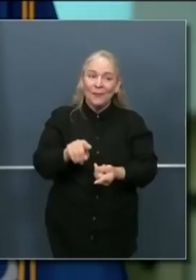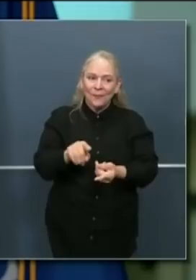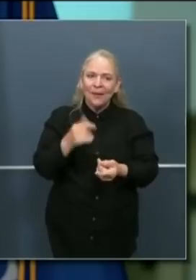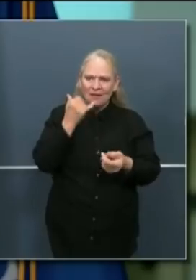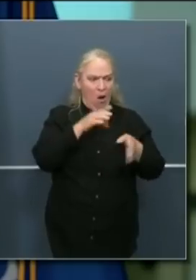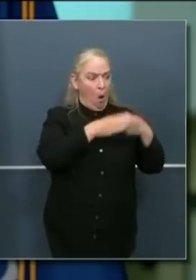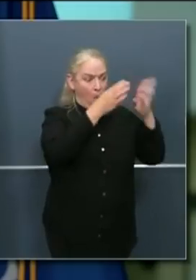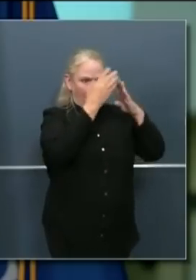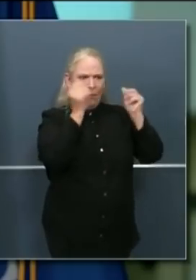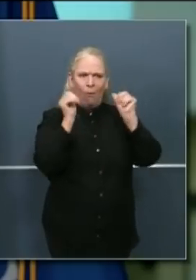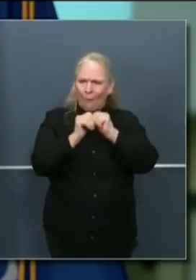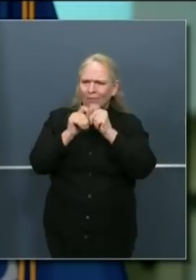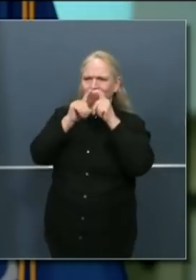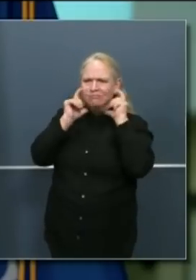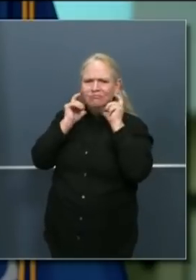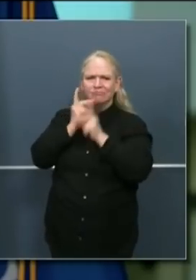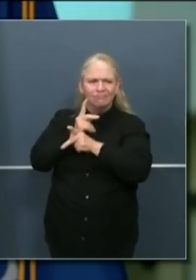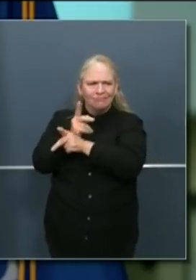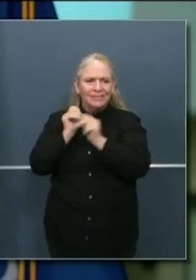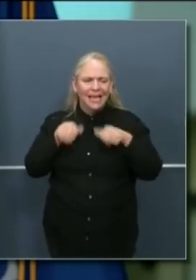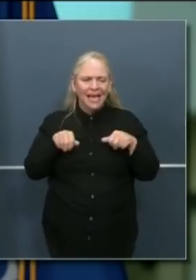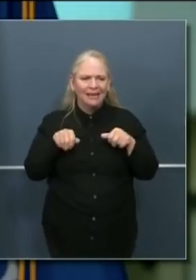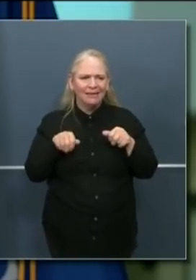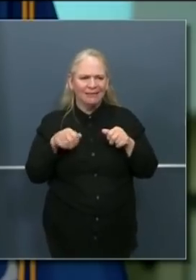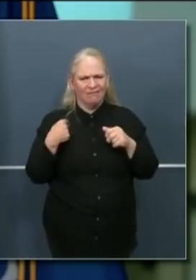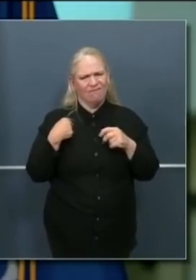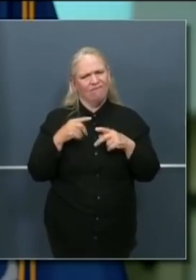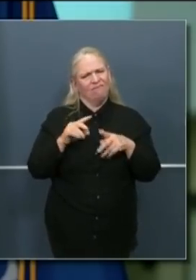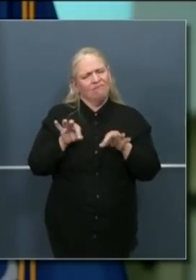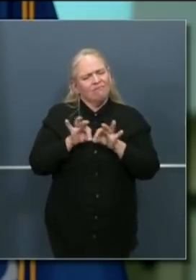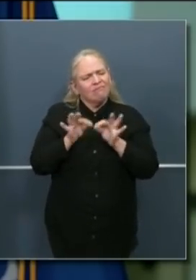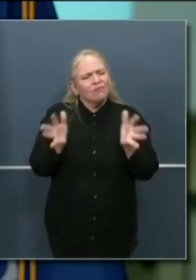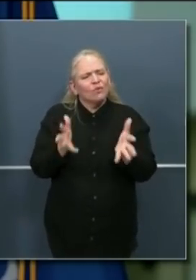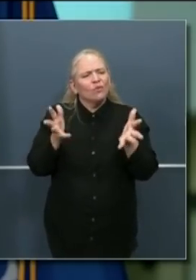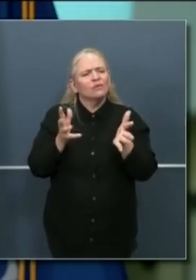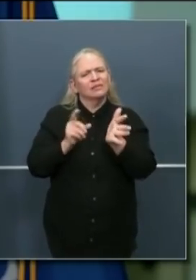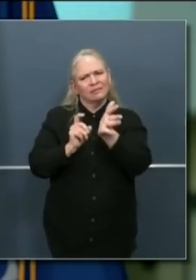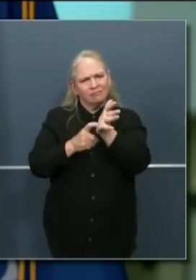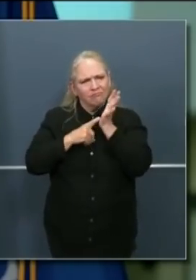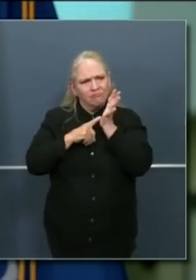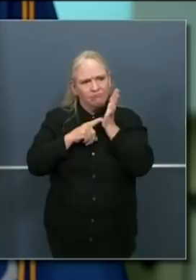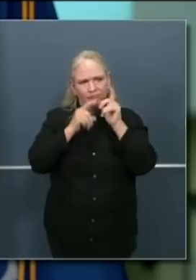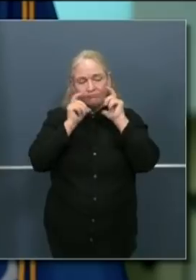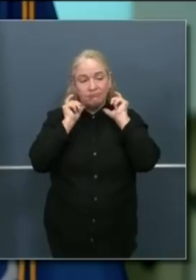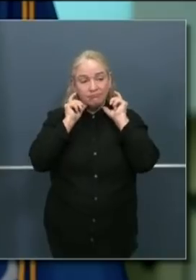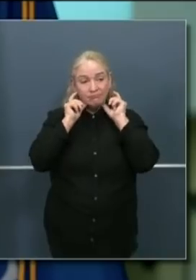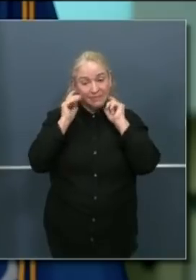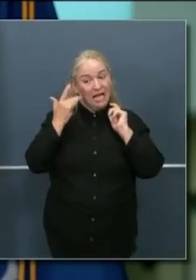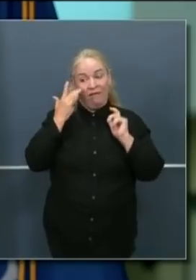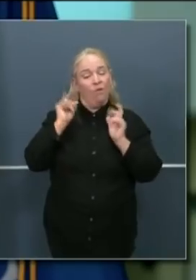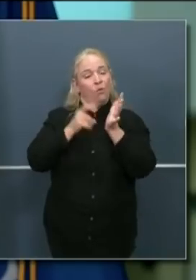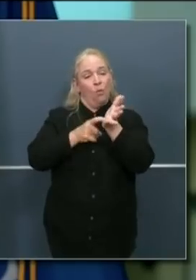WE CAN MITIGATE THE SPREAD OF THIS DISEASE. WE'VE BEEN VERY FORCEFUL IN OUR EXPECTATIONS AND ENCOURAGEMENT